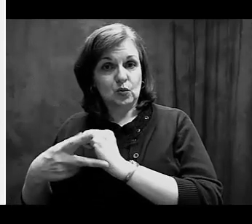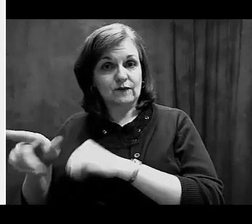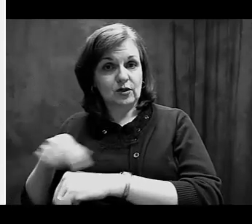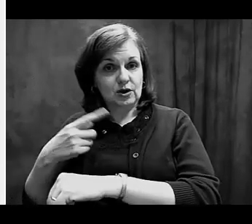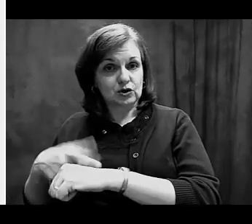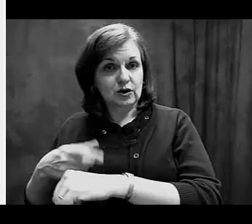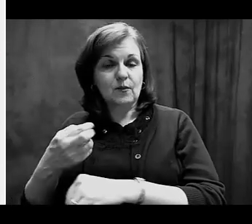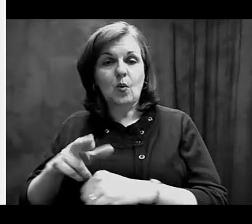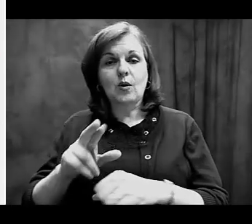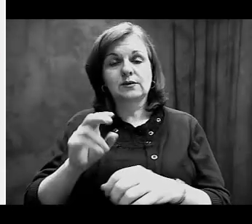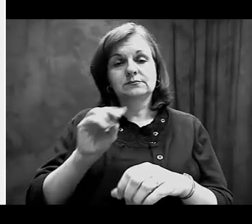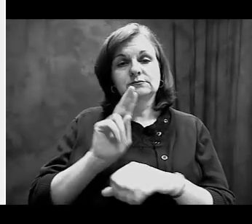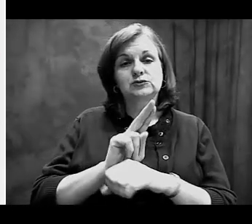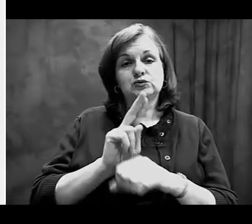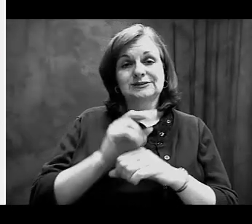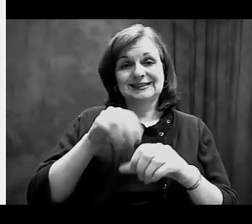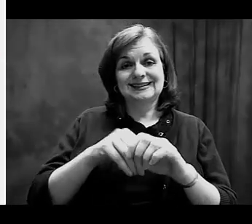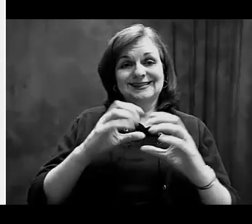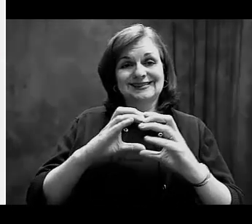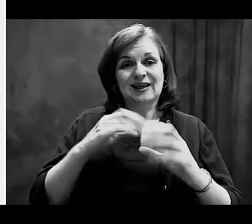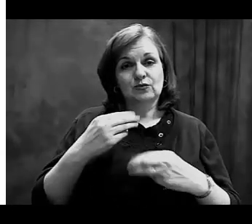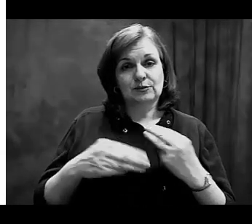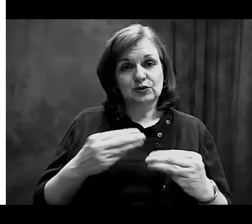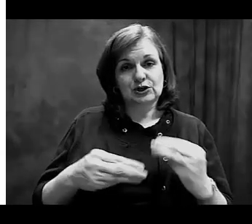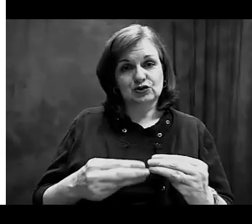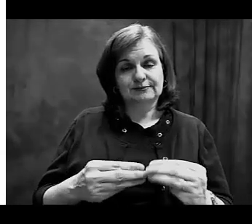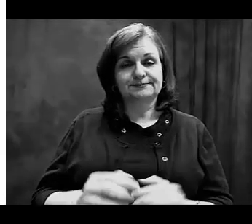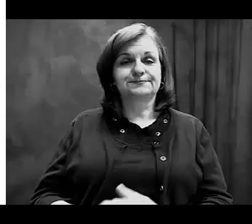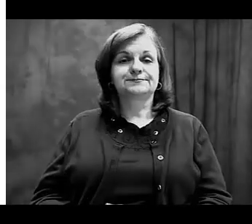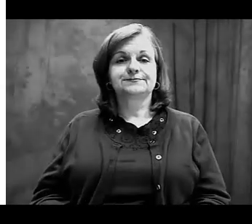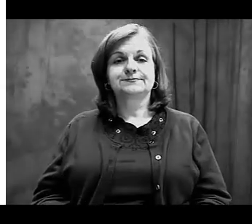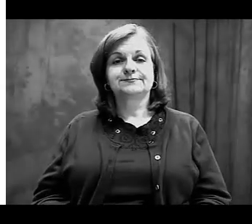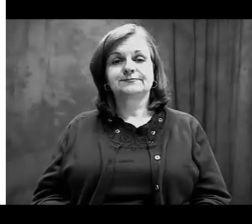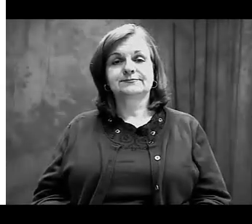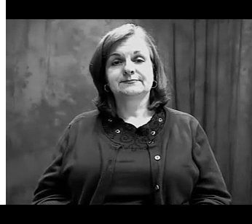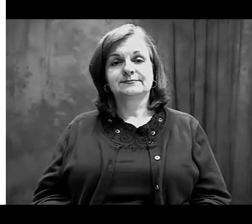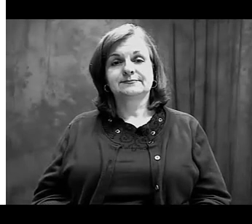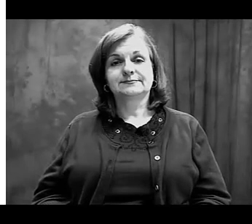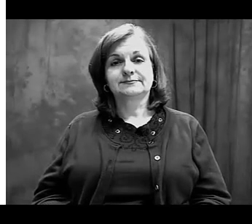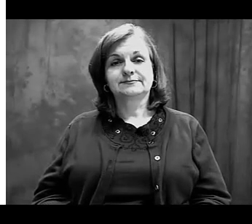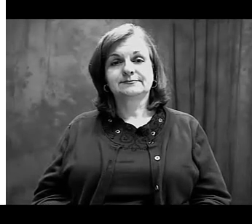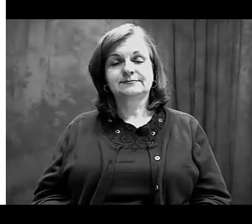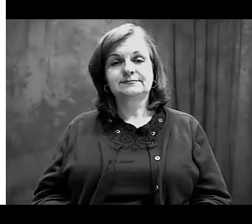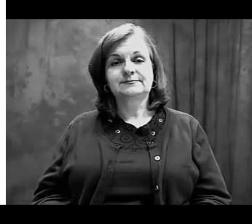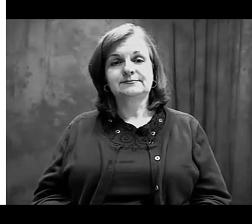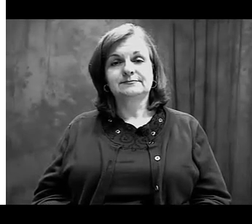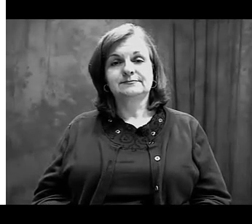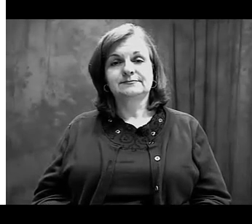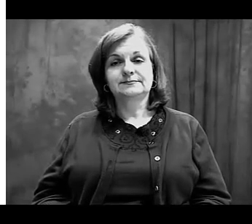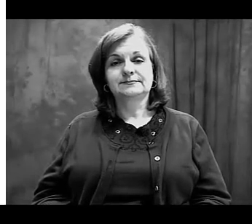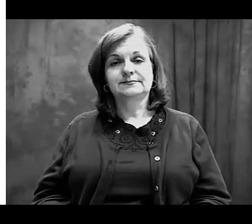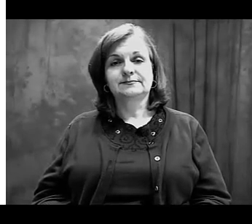either stored for long term or being used in cell respiration